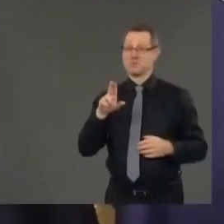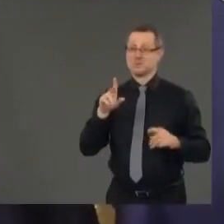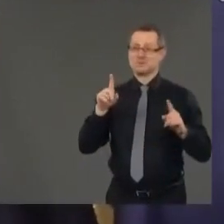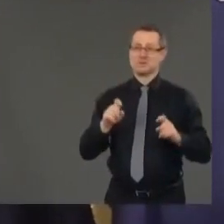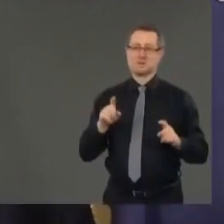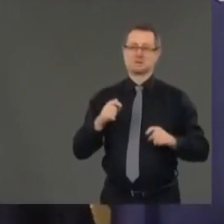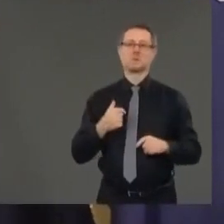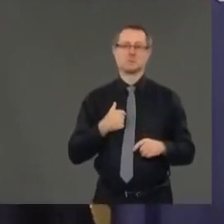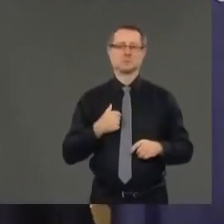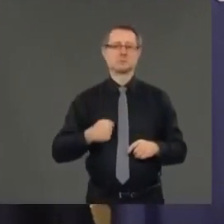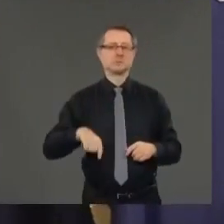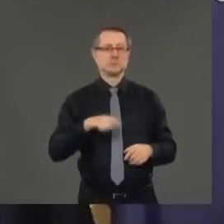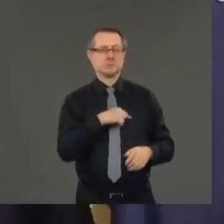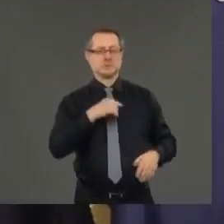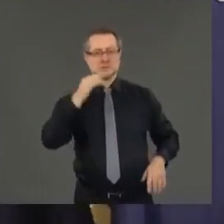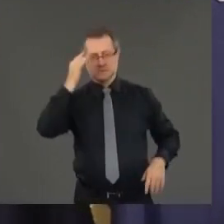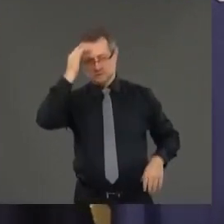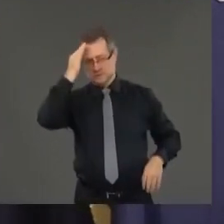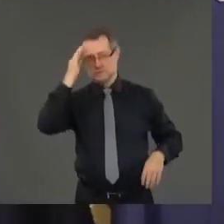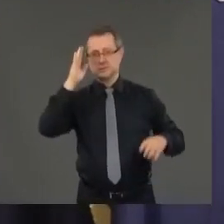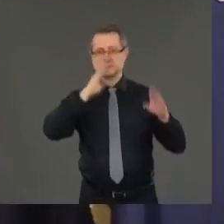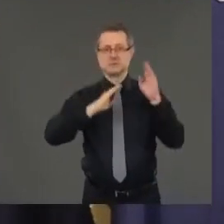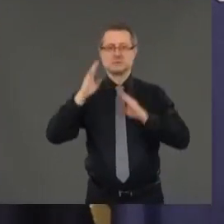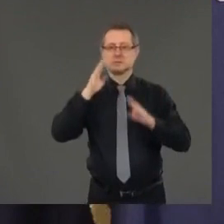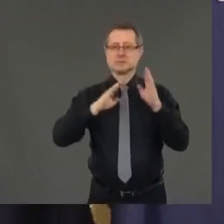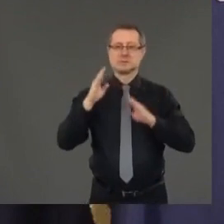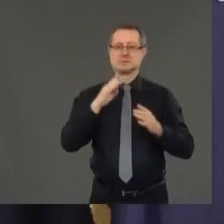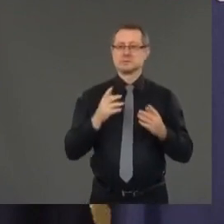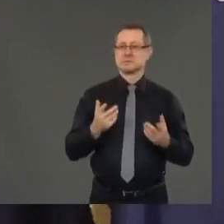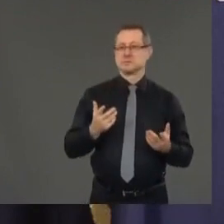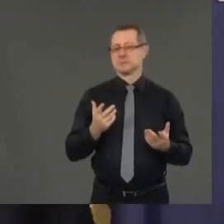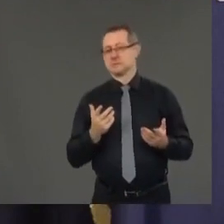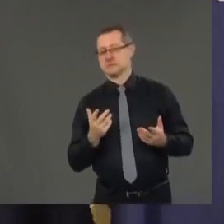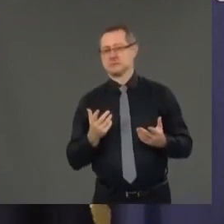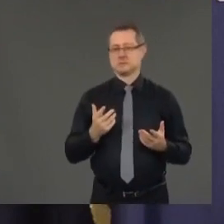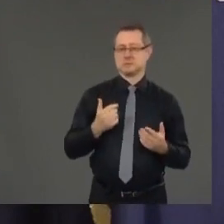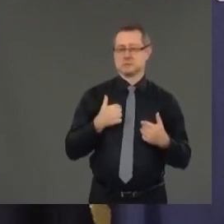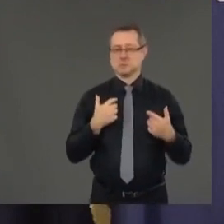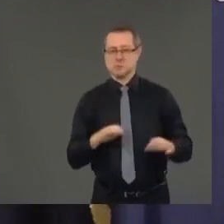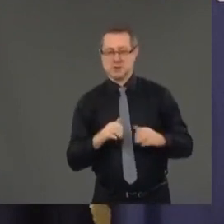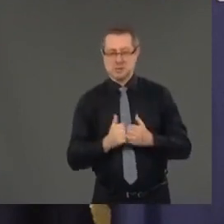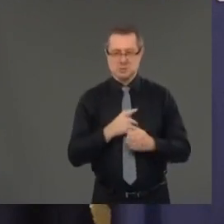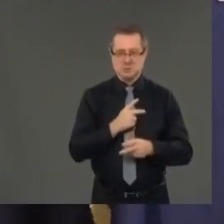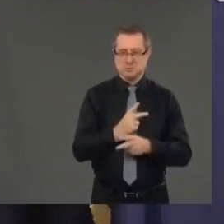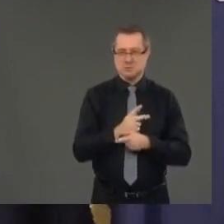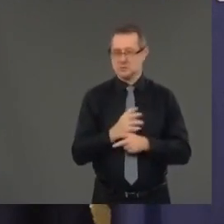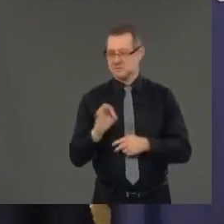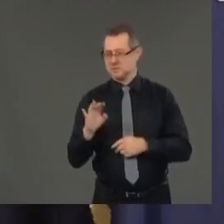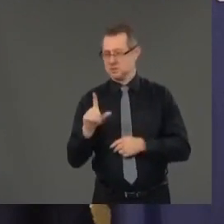ALSO. THE FLU TESTS, WE FEAR, WE'RE